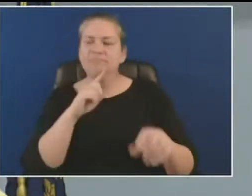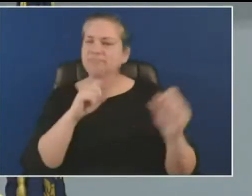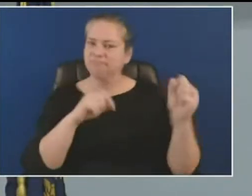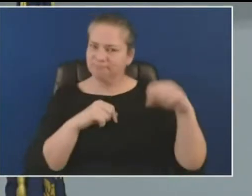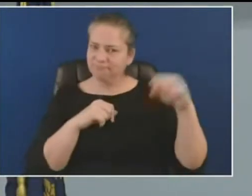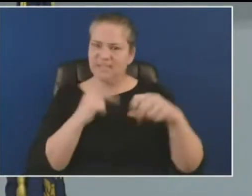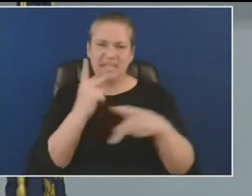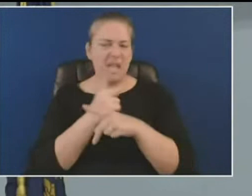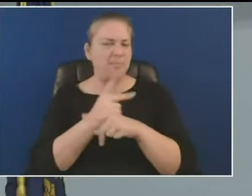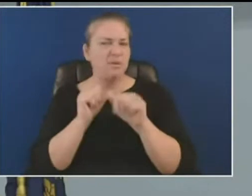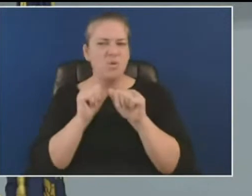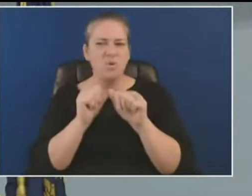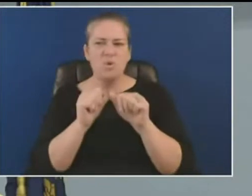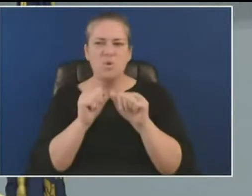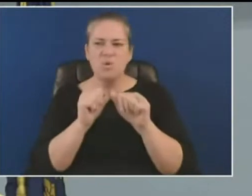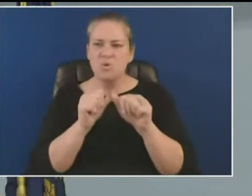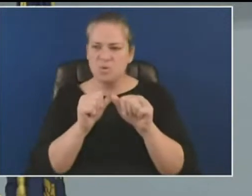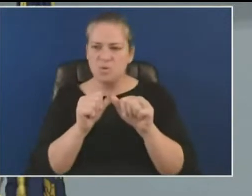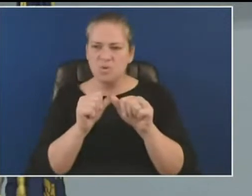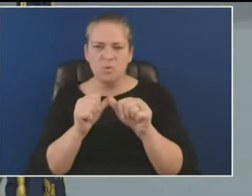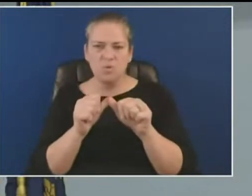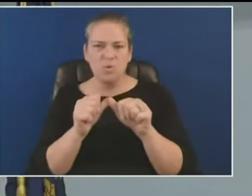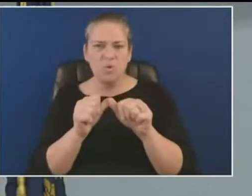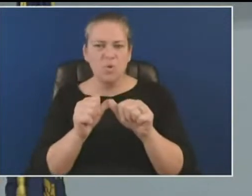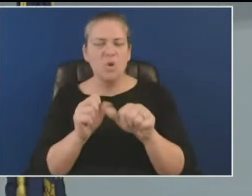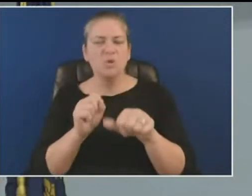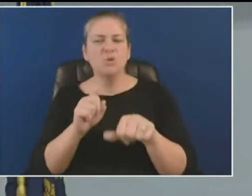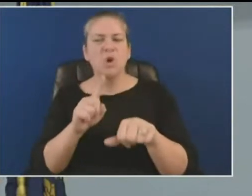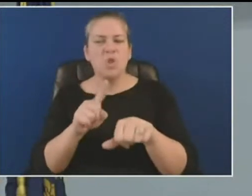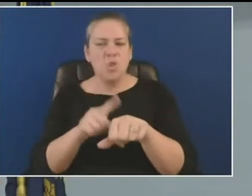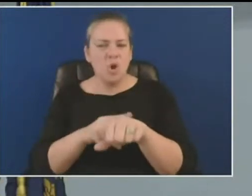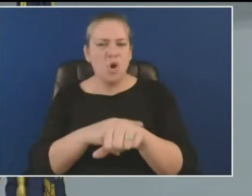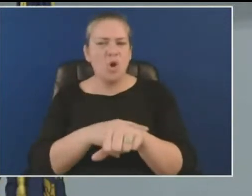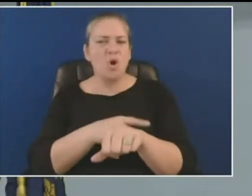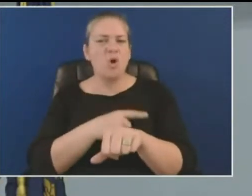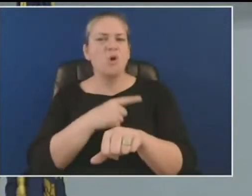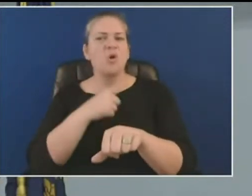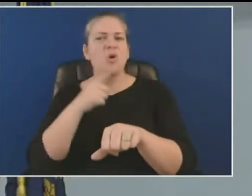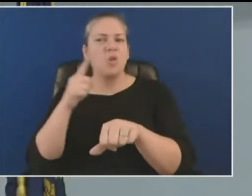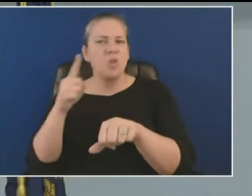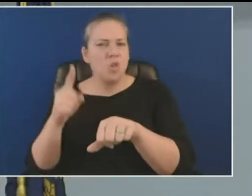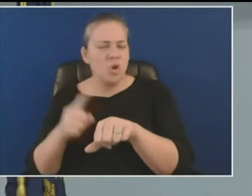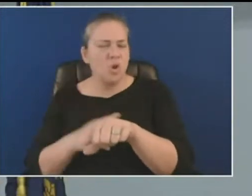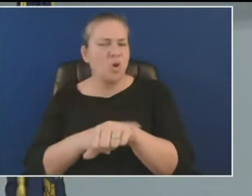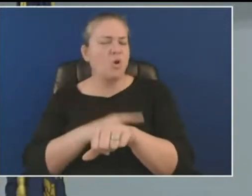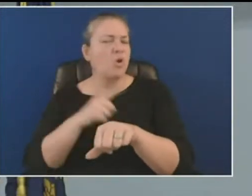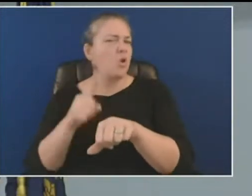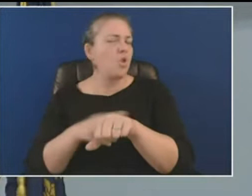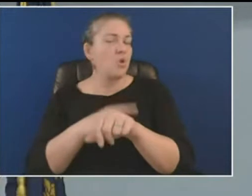right, this was a long, long, long trackers. So in the cool season warmer, never good.